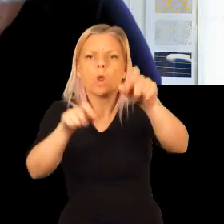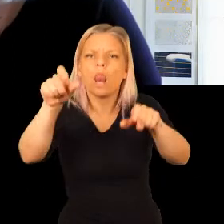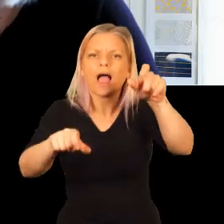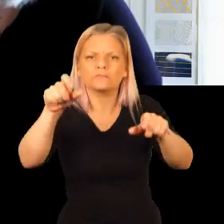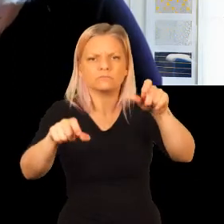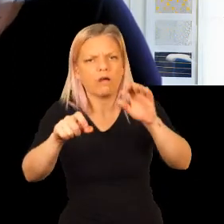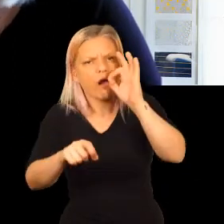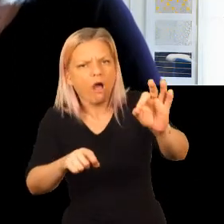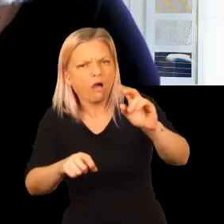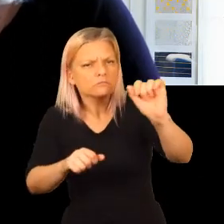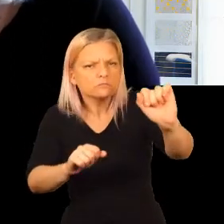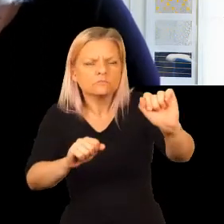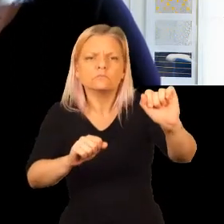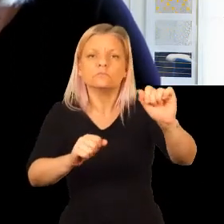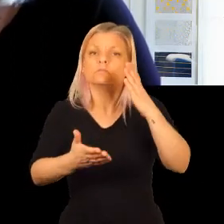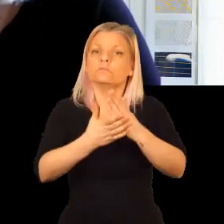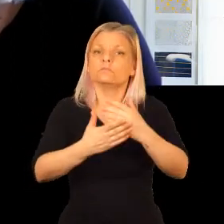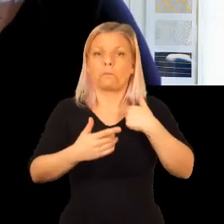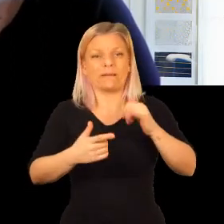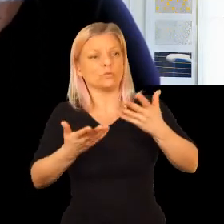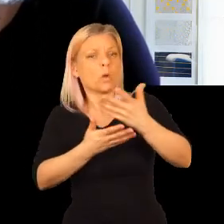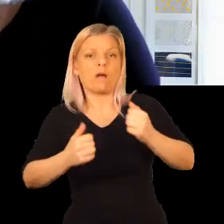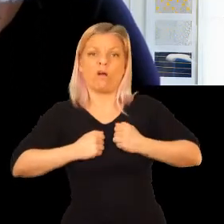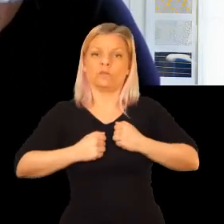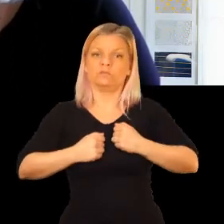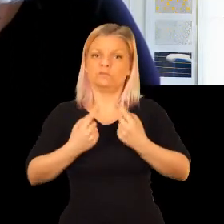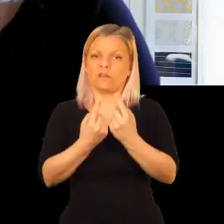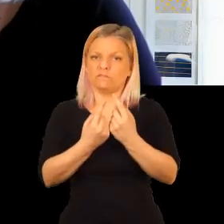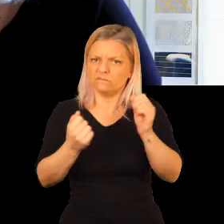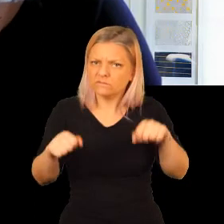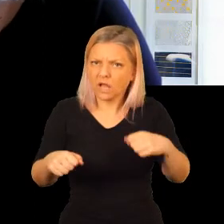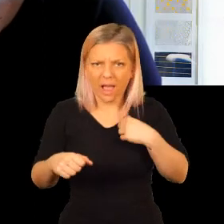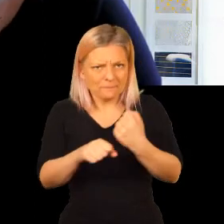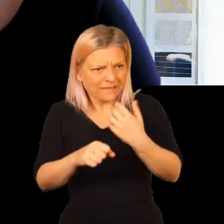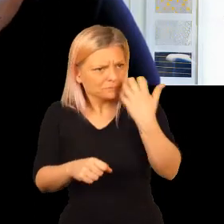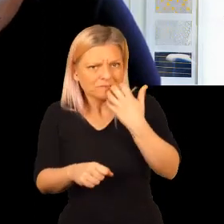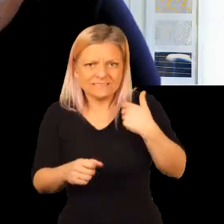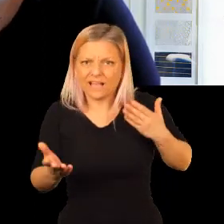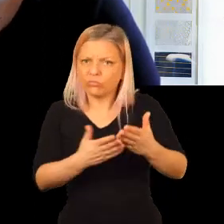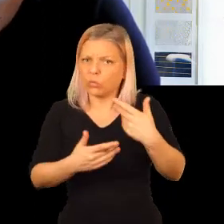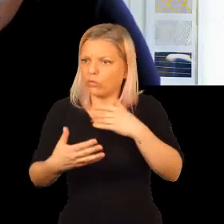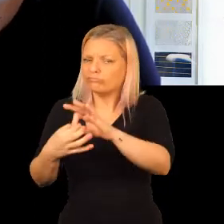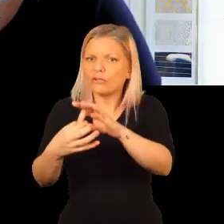at what point do we just talk about ourselves and actually when do we talk about our own stuff